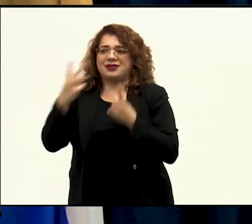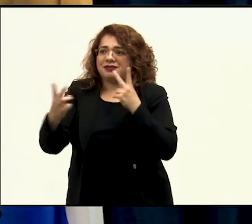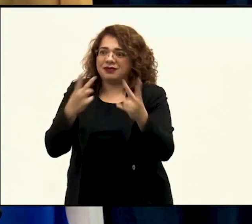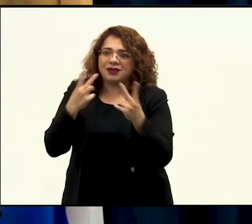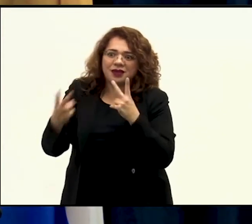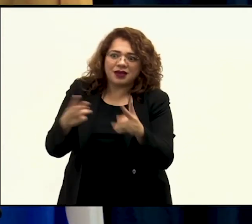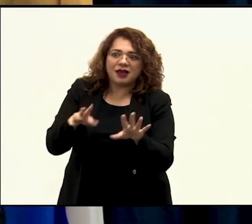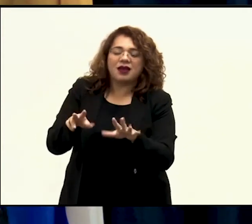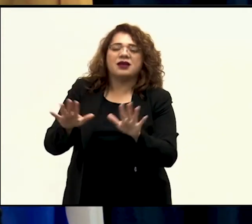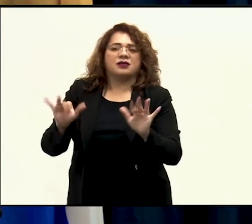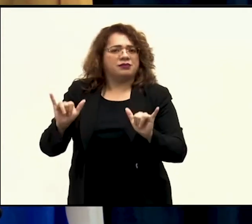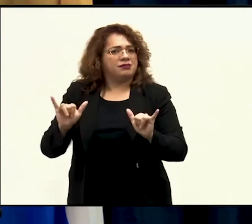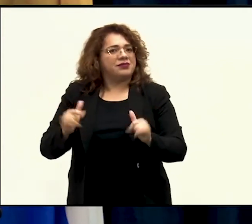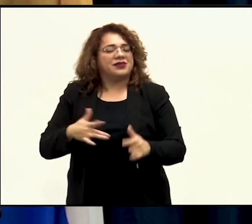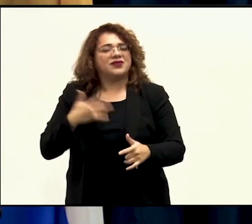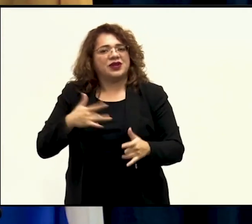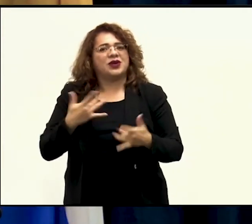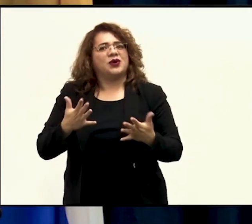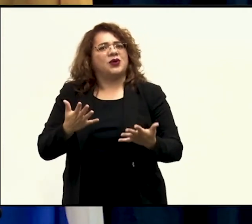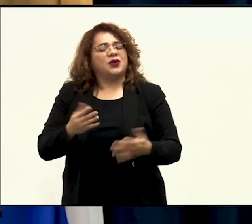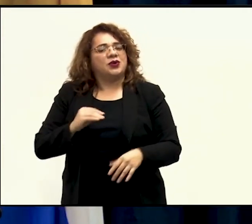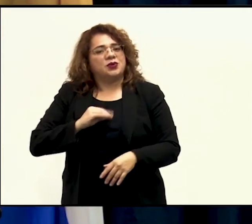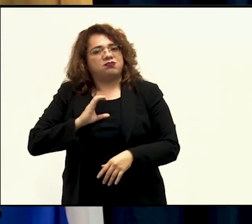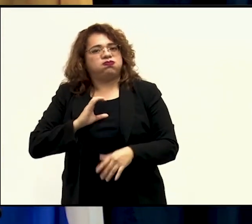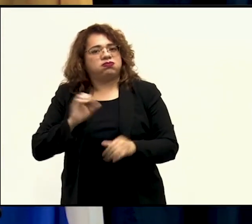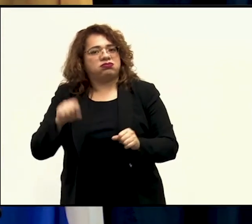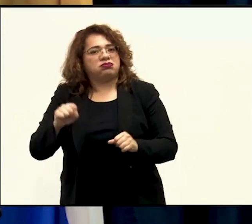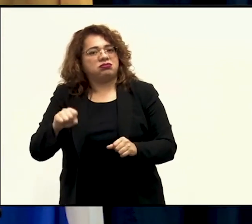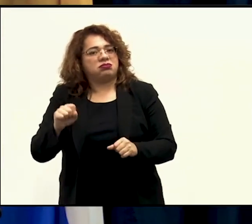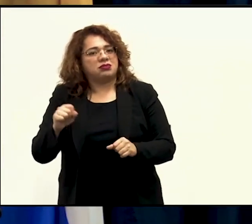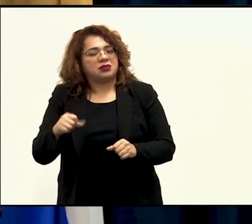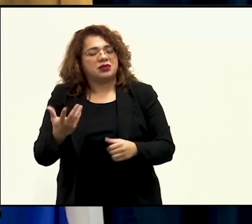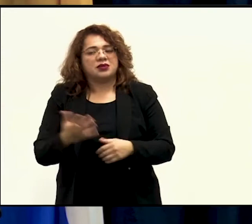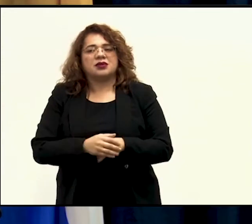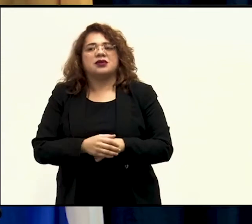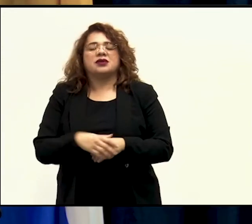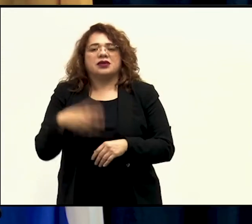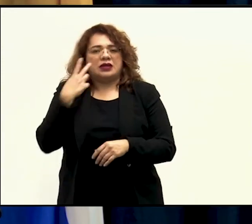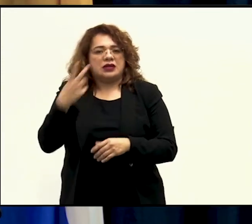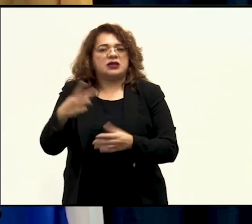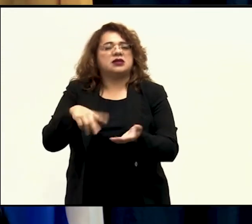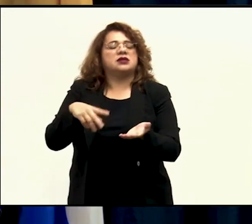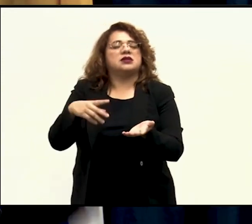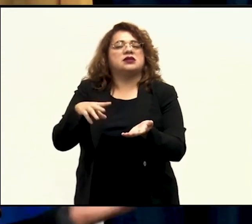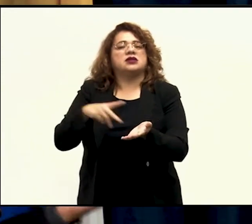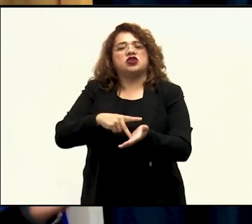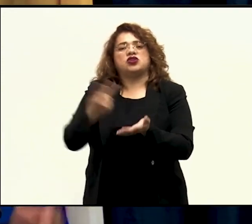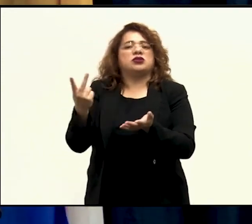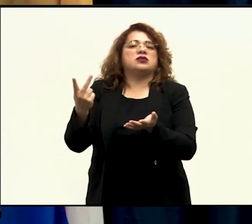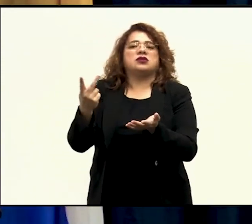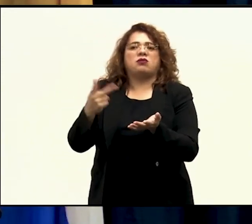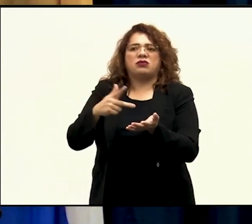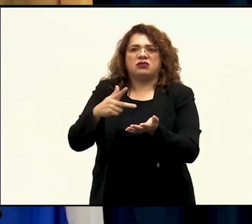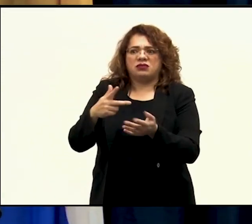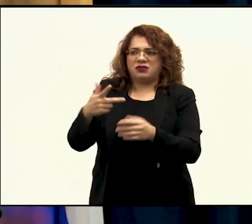And we've been encouraged obviously we have seen a doubling of of vaccinations from just